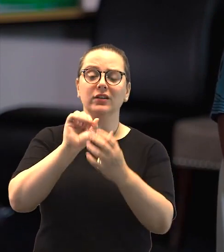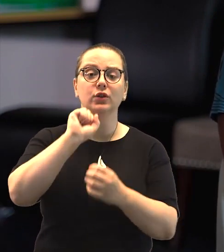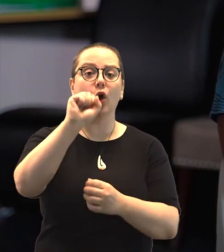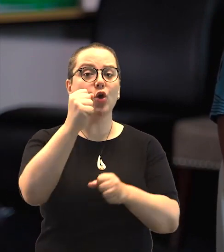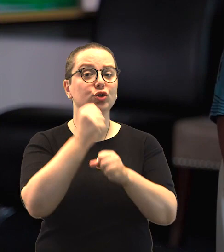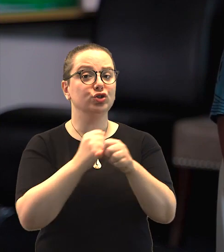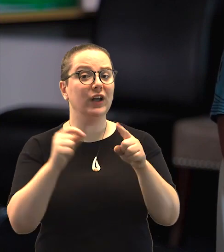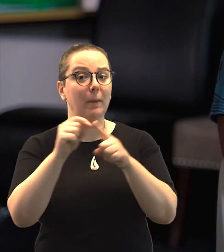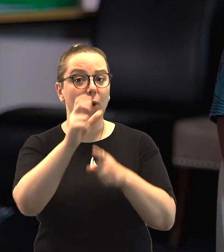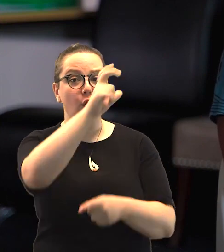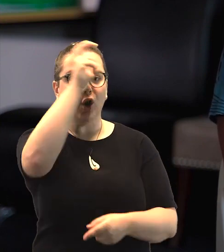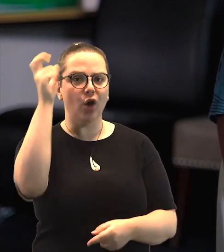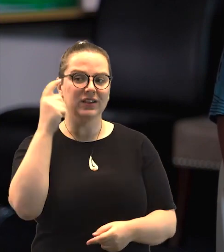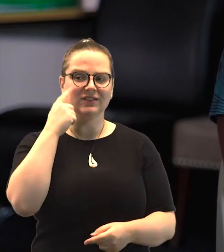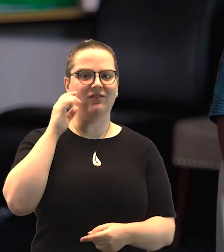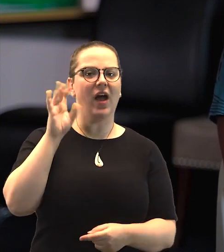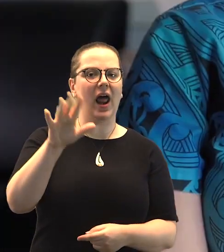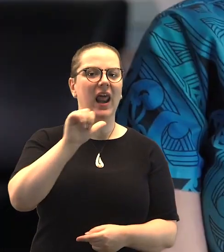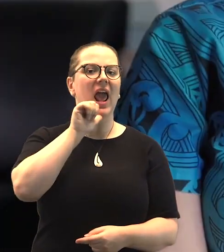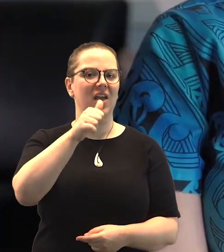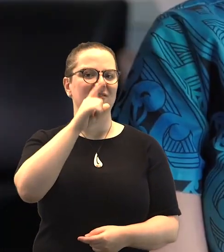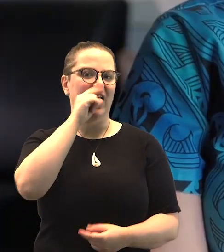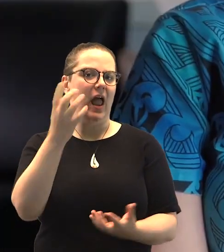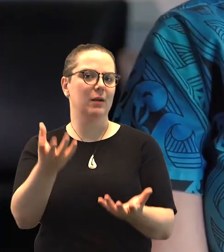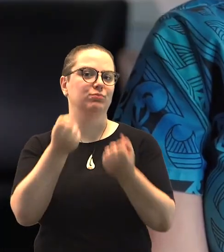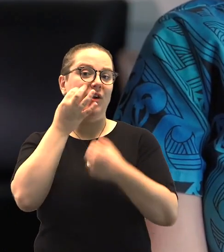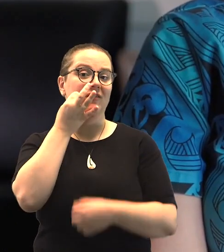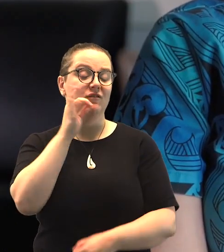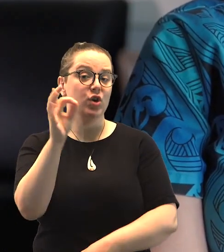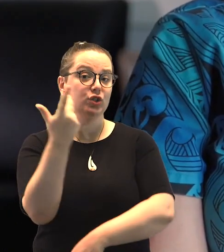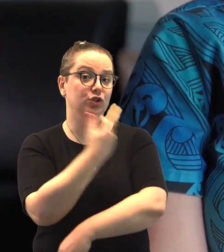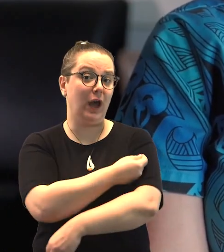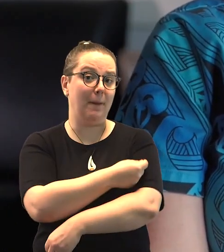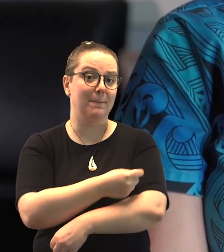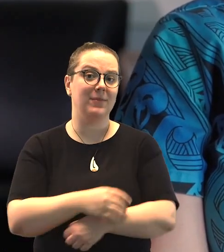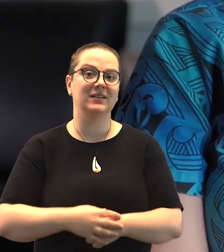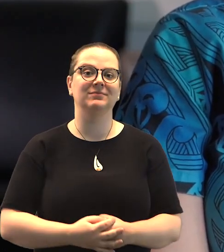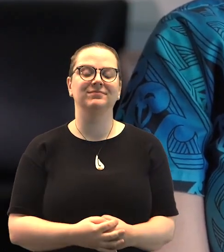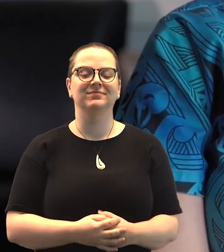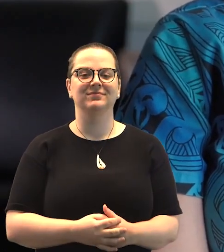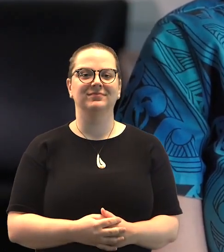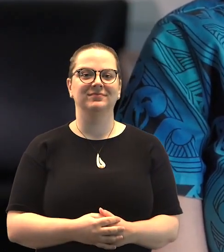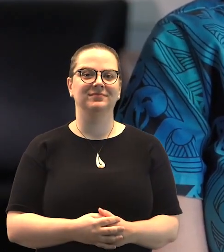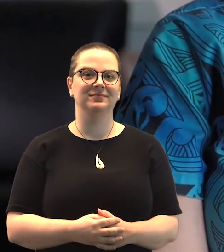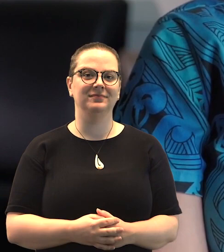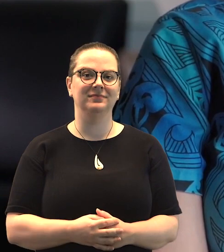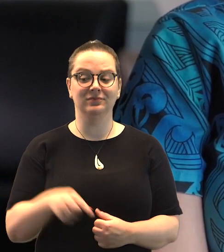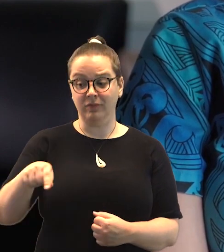you're eligible for a free vaccine. To be eligible for a free flu vaccine as a child.